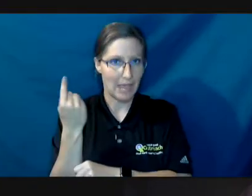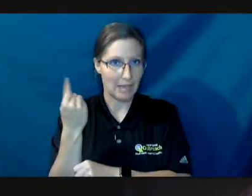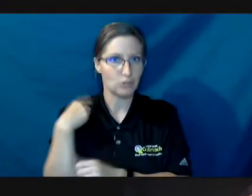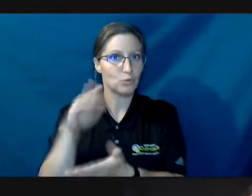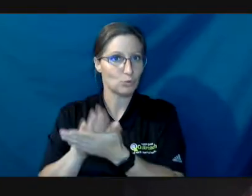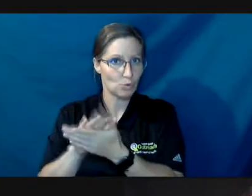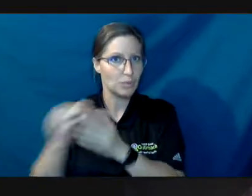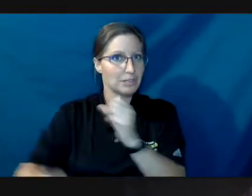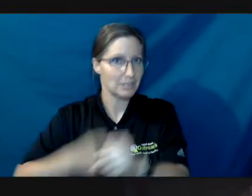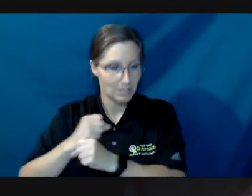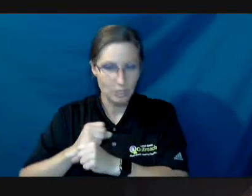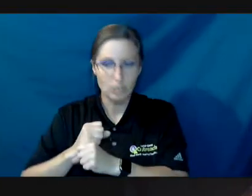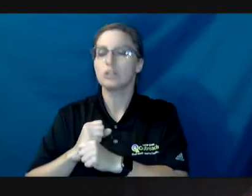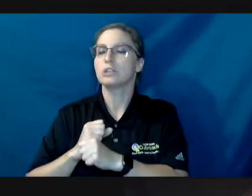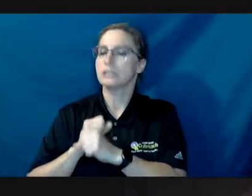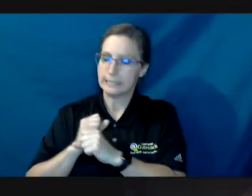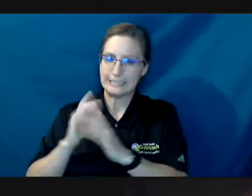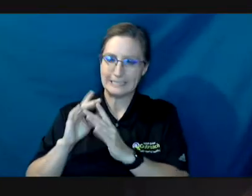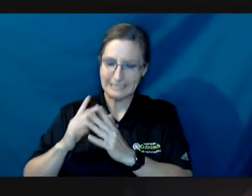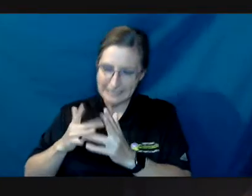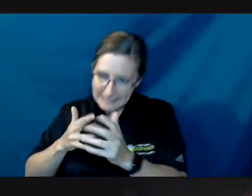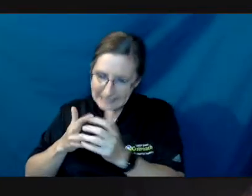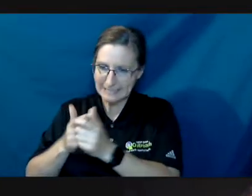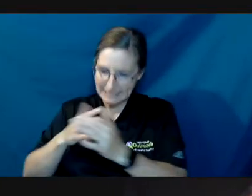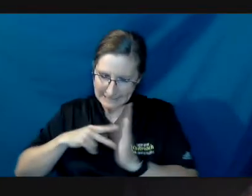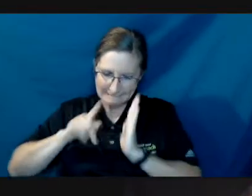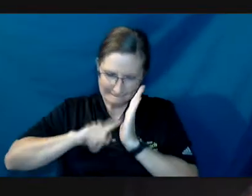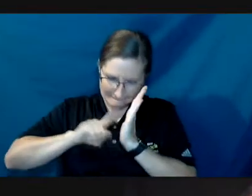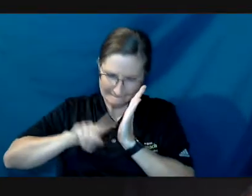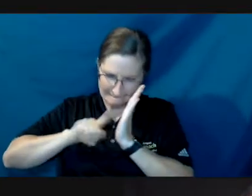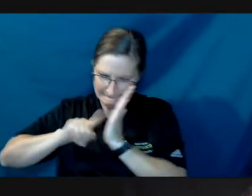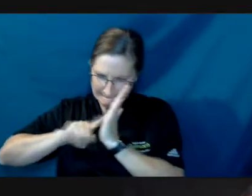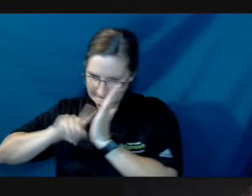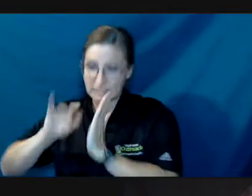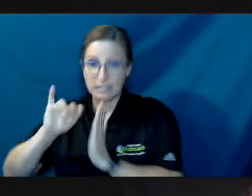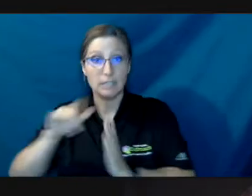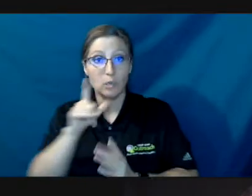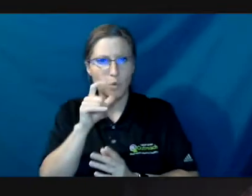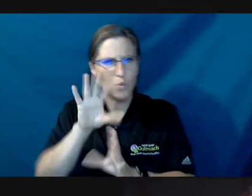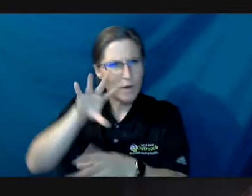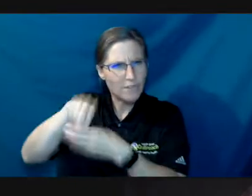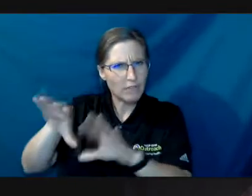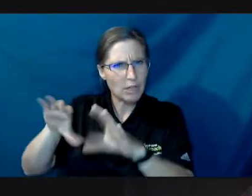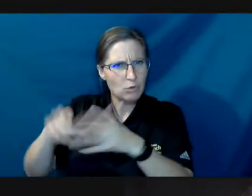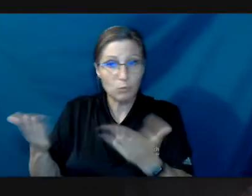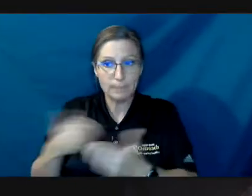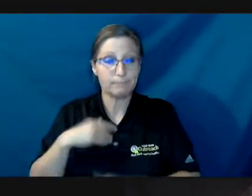updating and going through each of these two documents. That workgroup consisted of an audiologist,